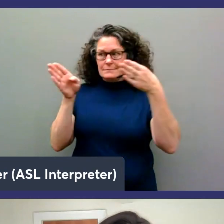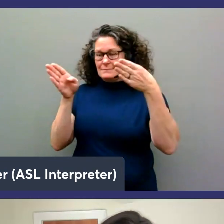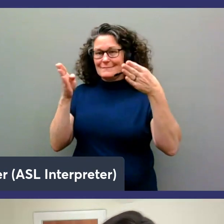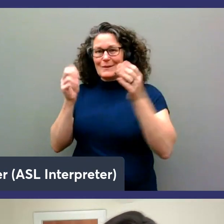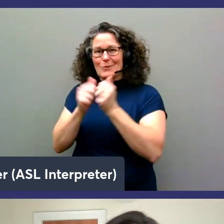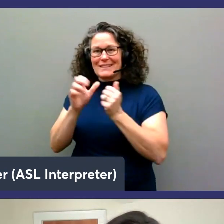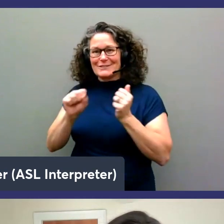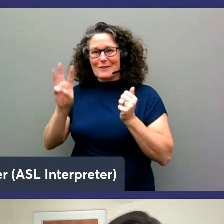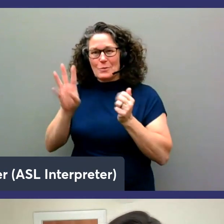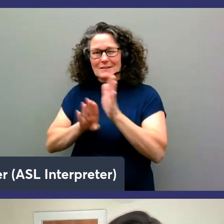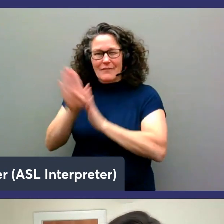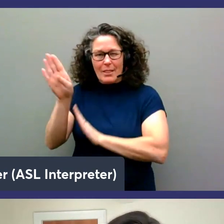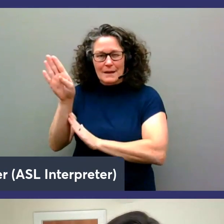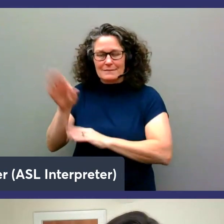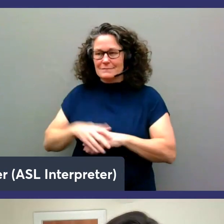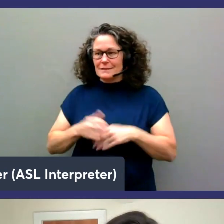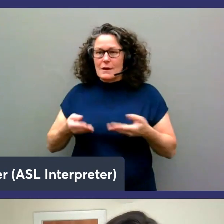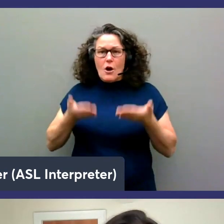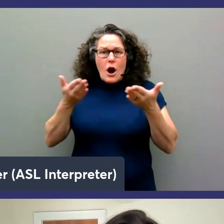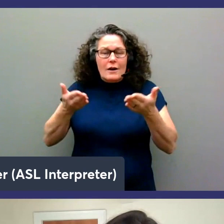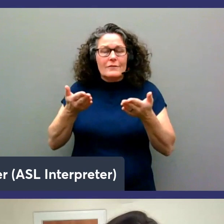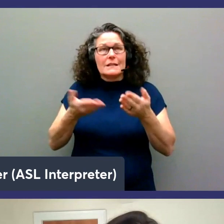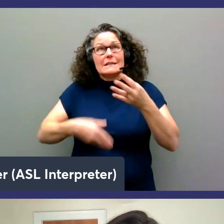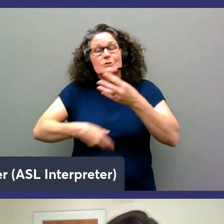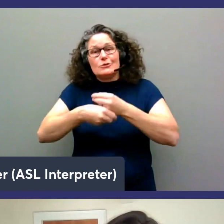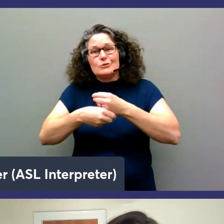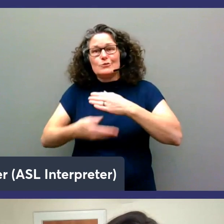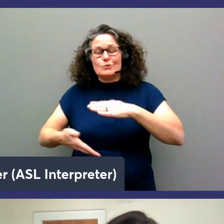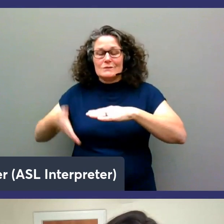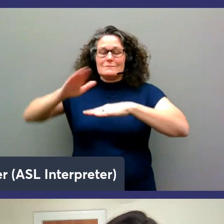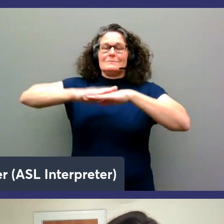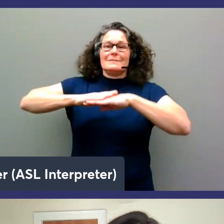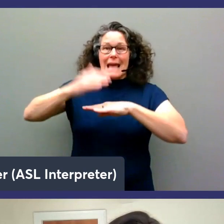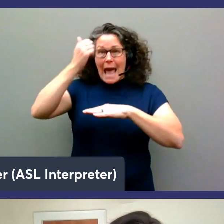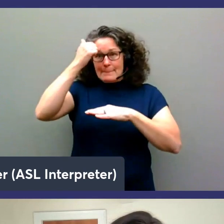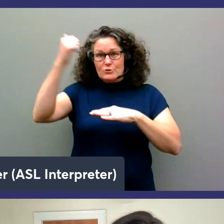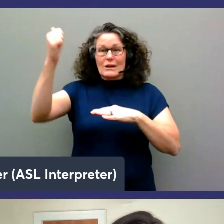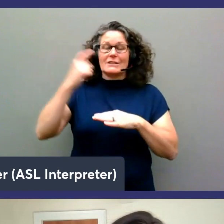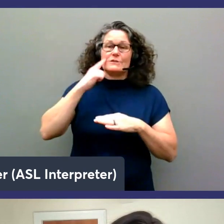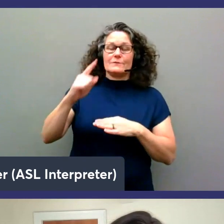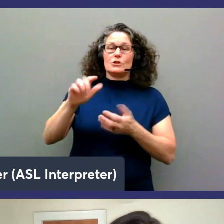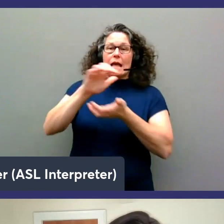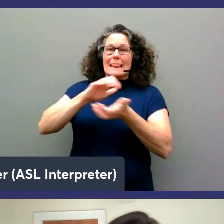offering a new top layer of abstraction for cloud native applications.